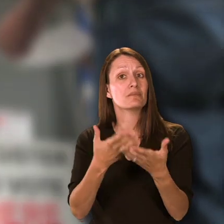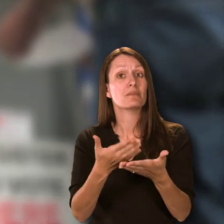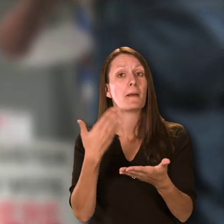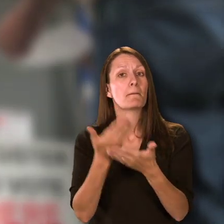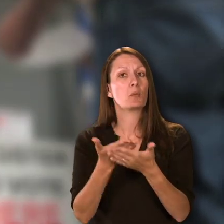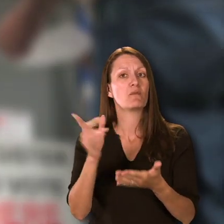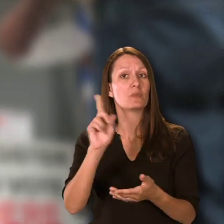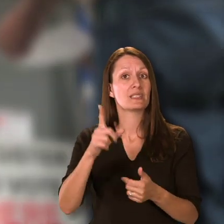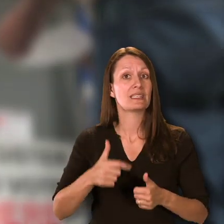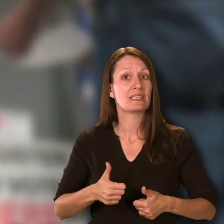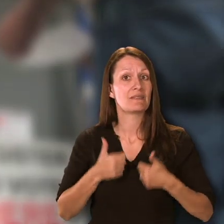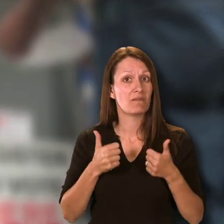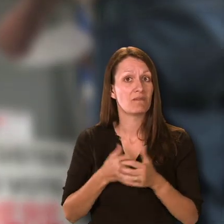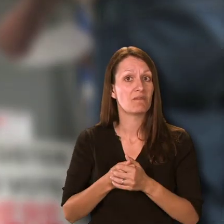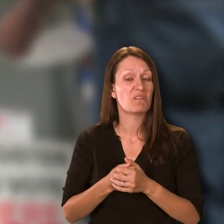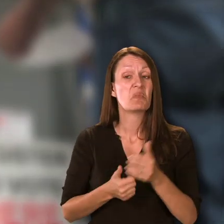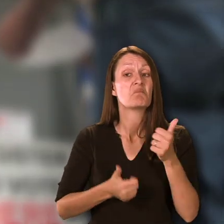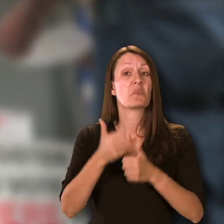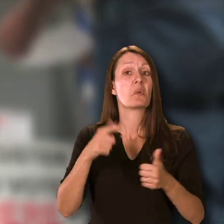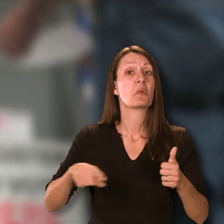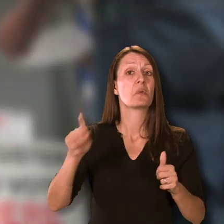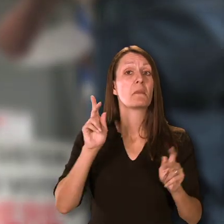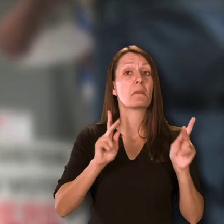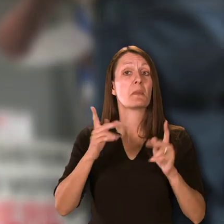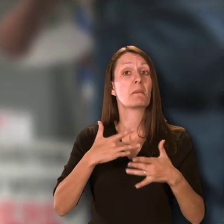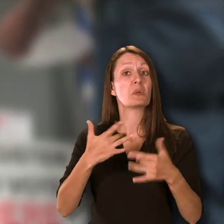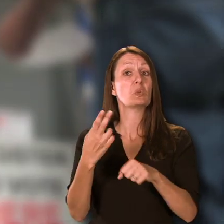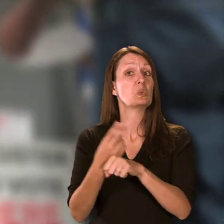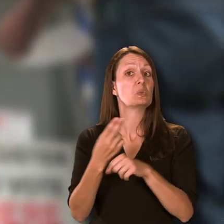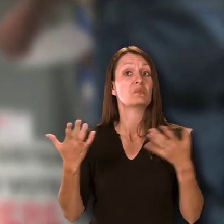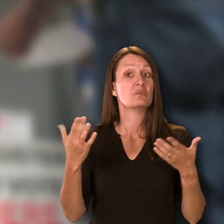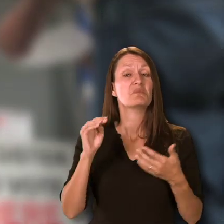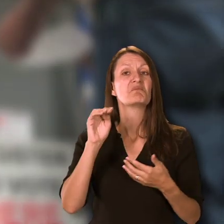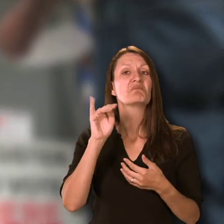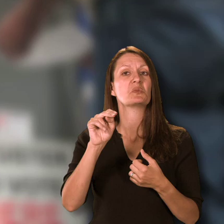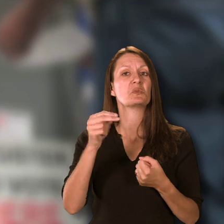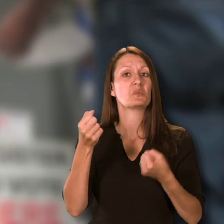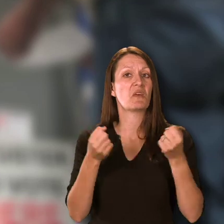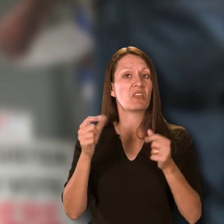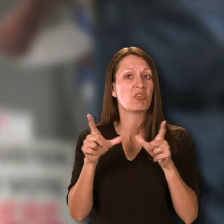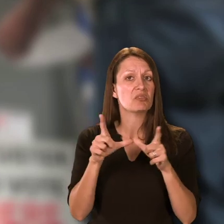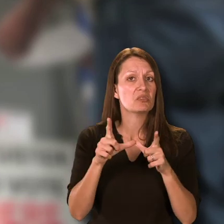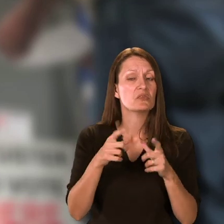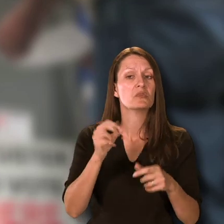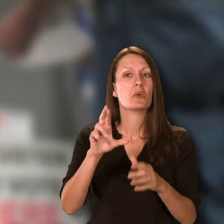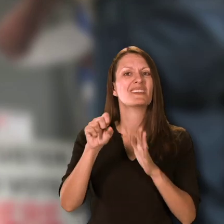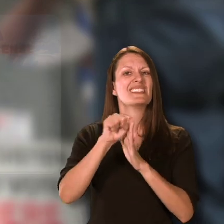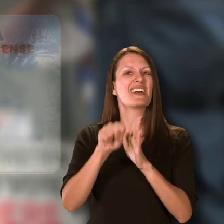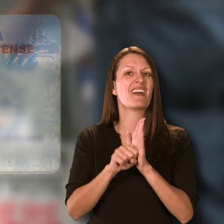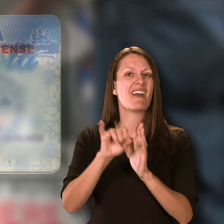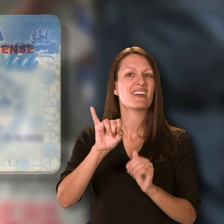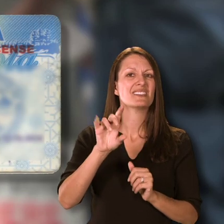You'll also need to provide proof of residence. The most common form used is a Minnesota Driver's License